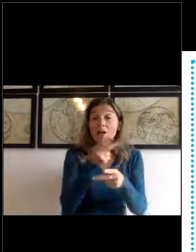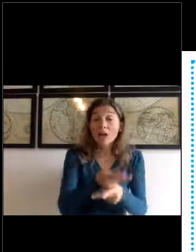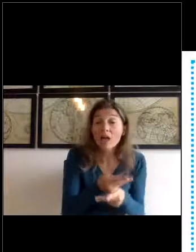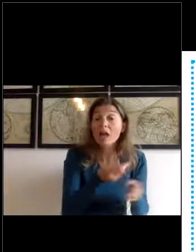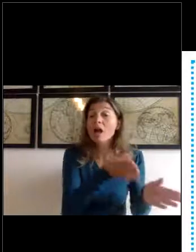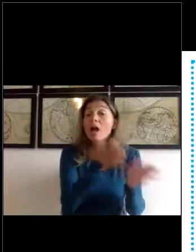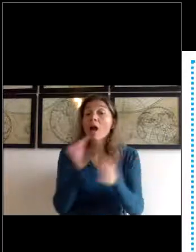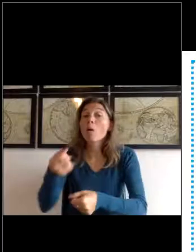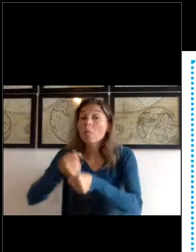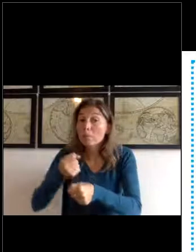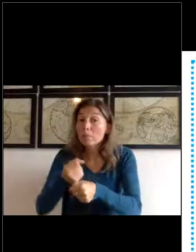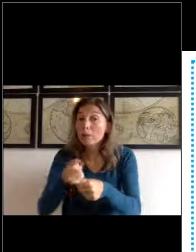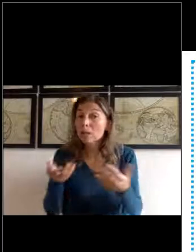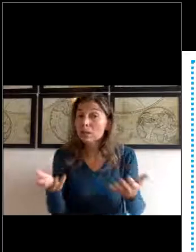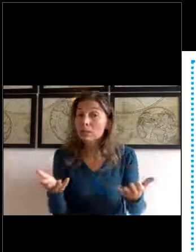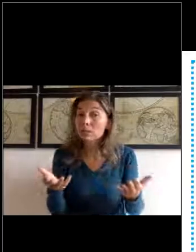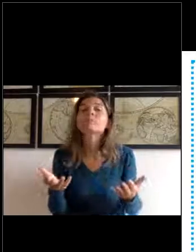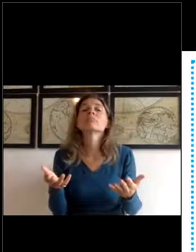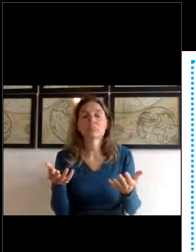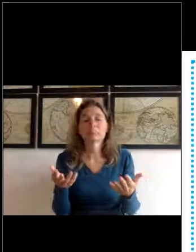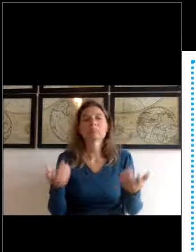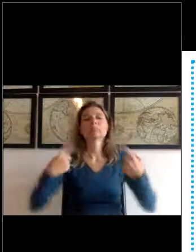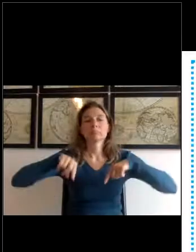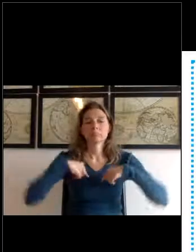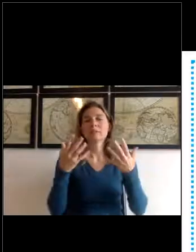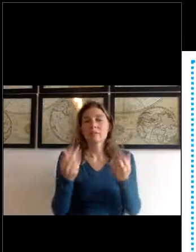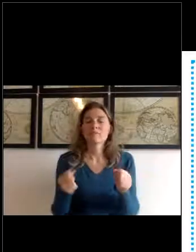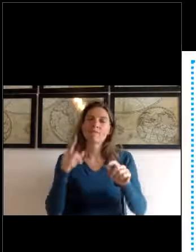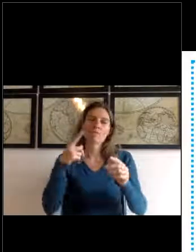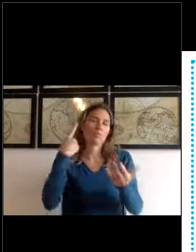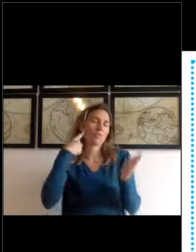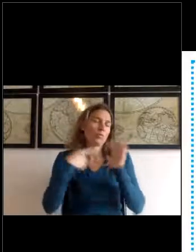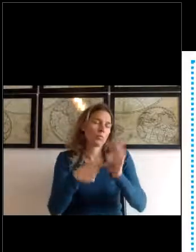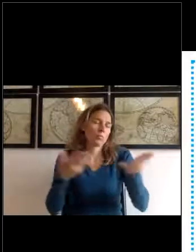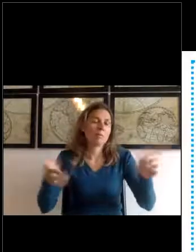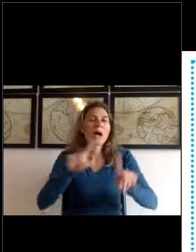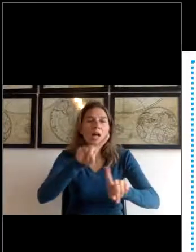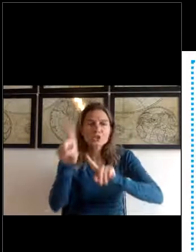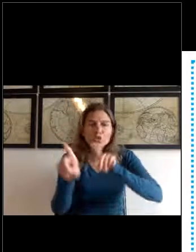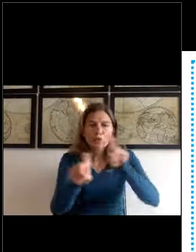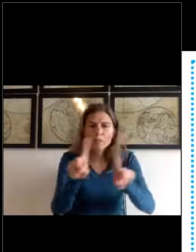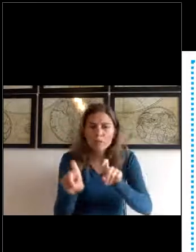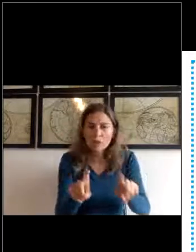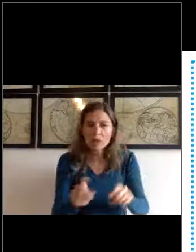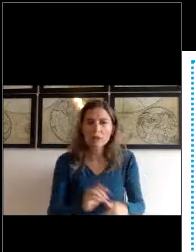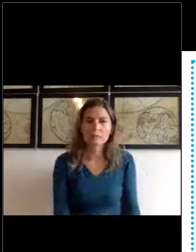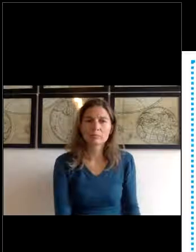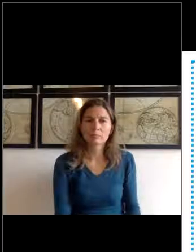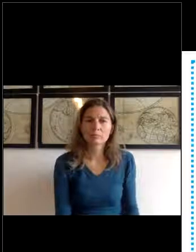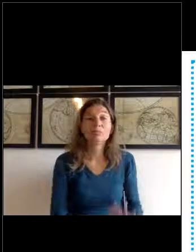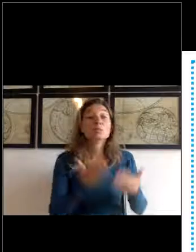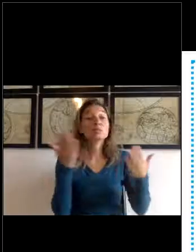Has a household survey been undertaken for example and what level of inclusion was involved?